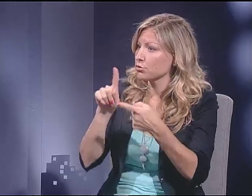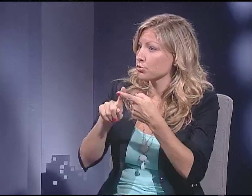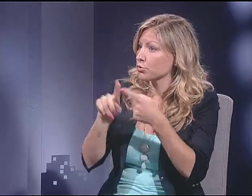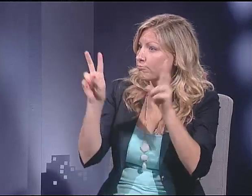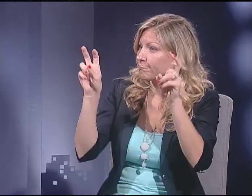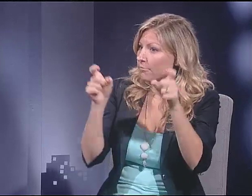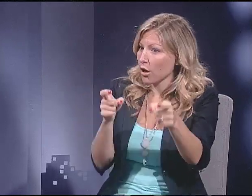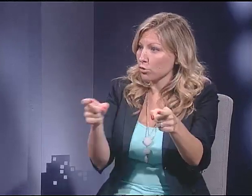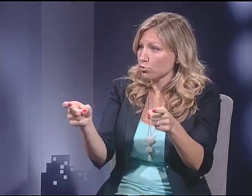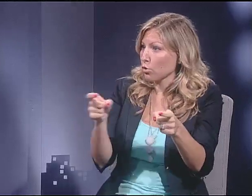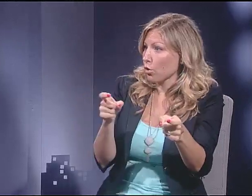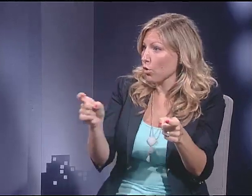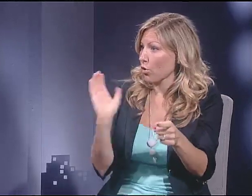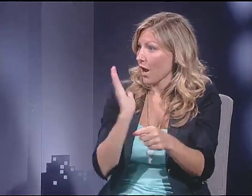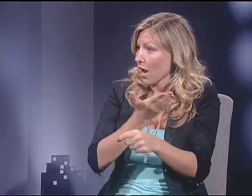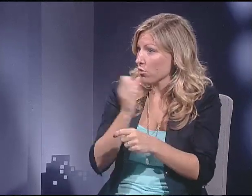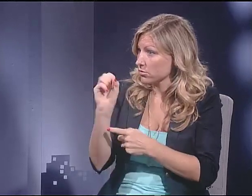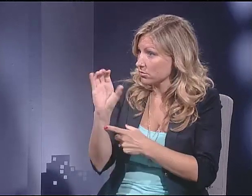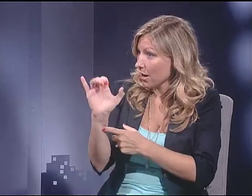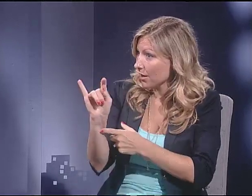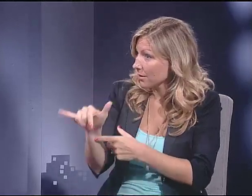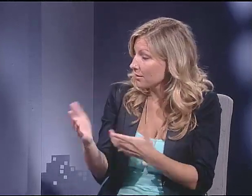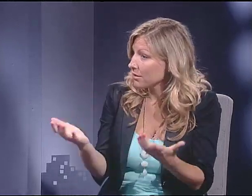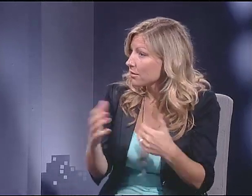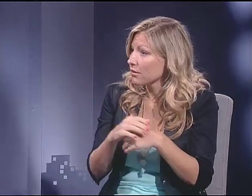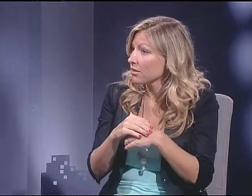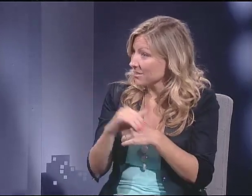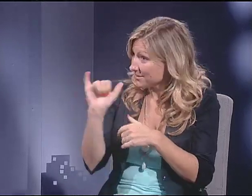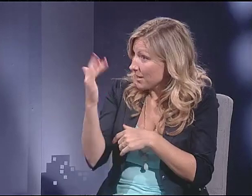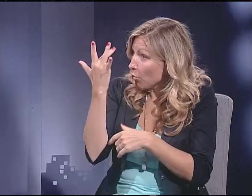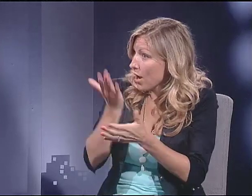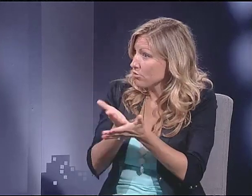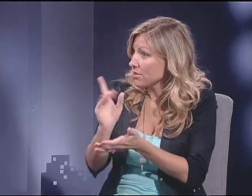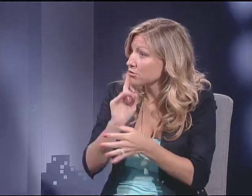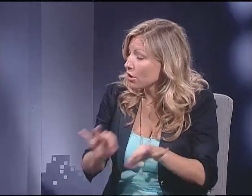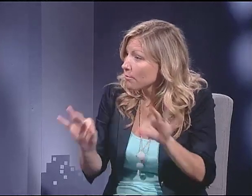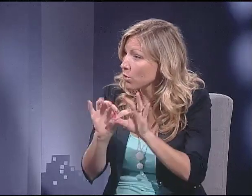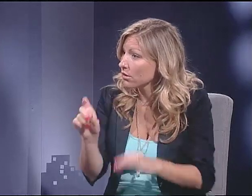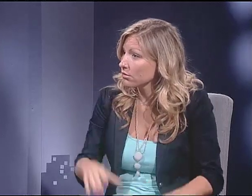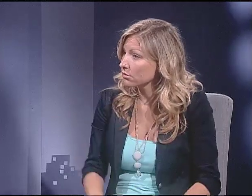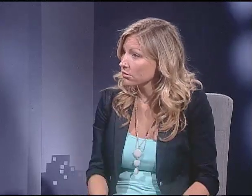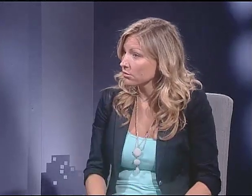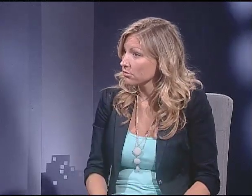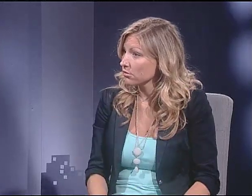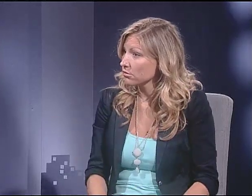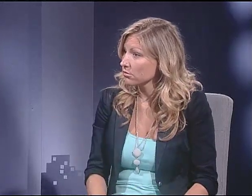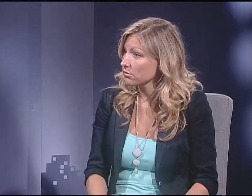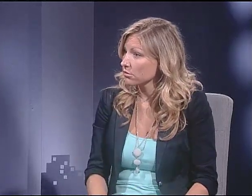Are rights put in place to control our society? Is that why rights are important?